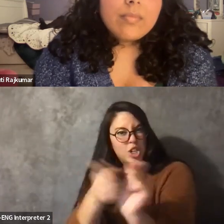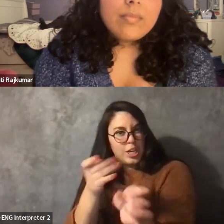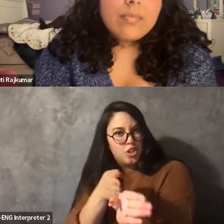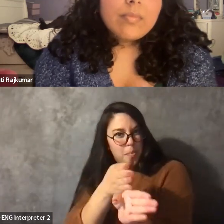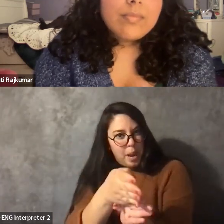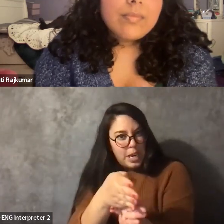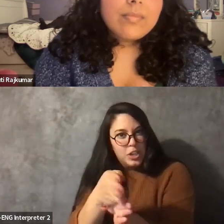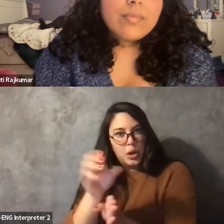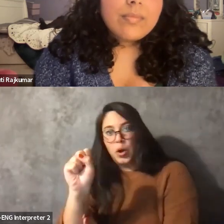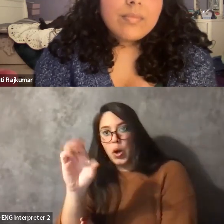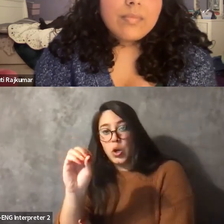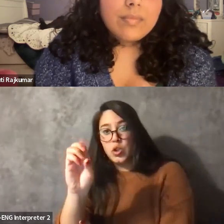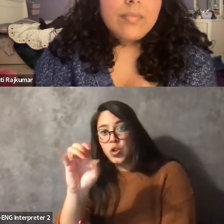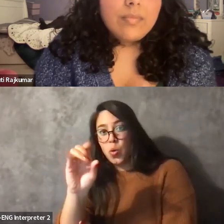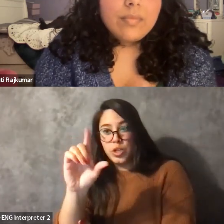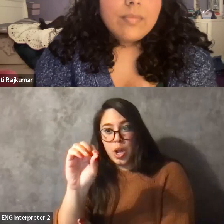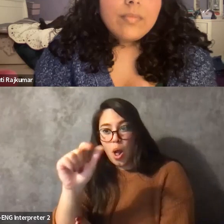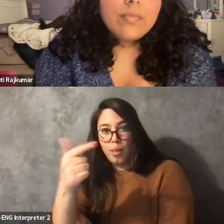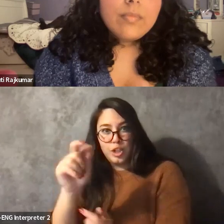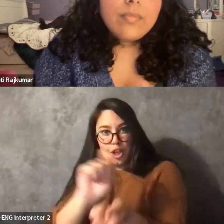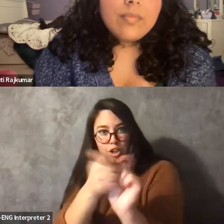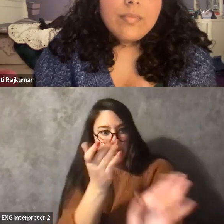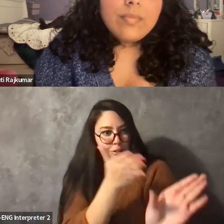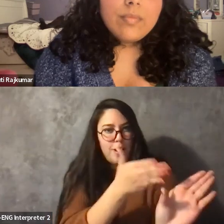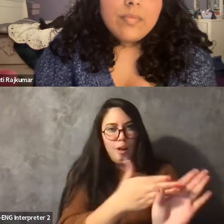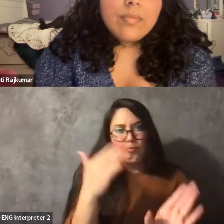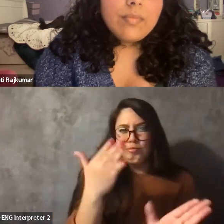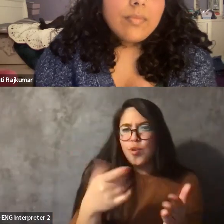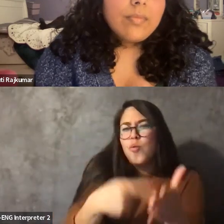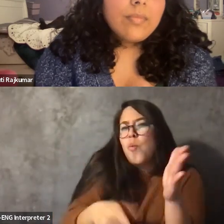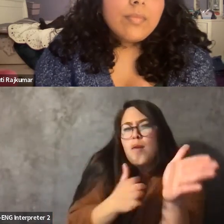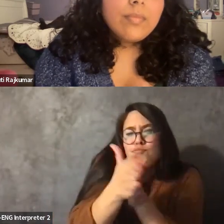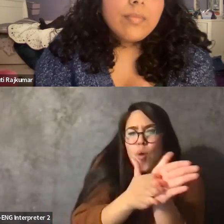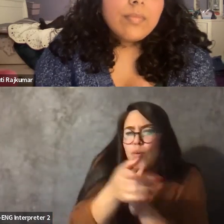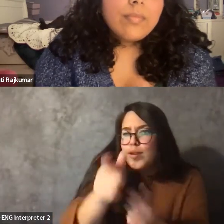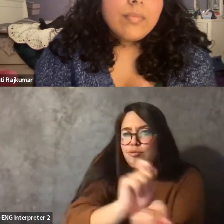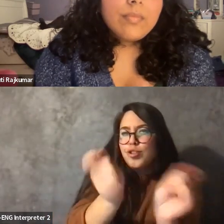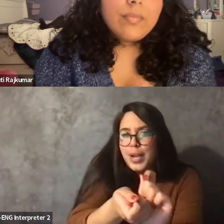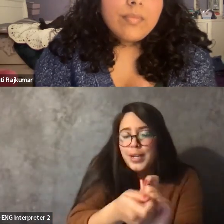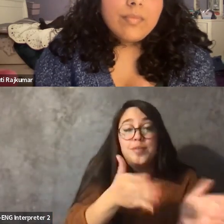And then Shruti, for you, just briefly, what made you go into journalism?